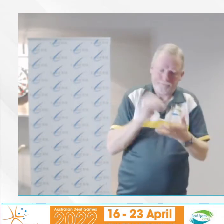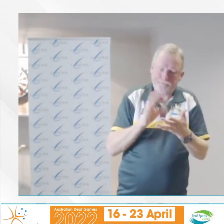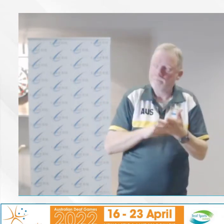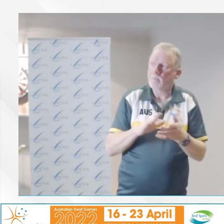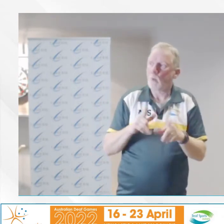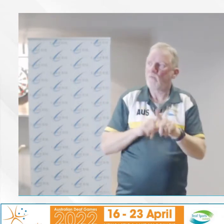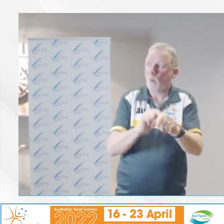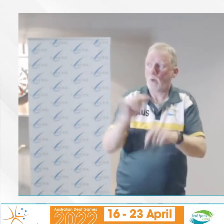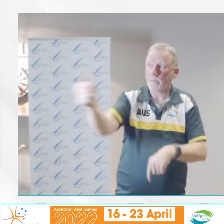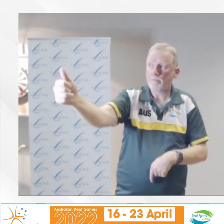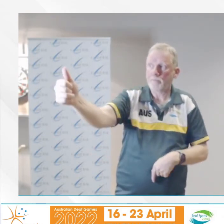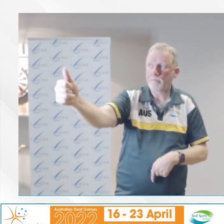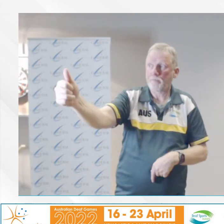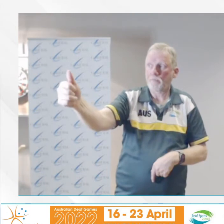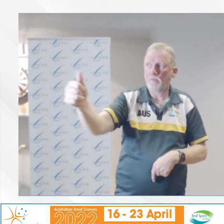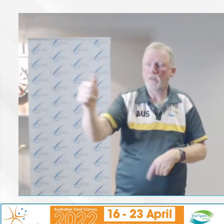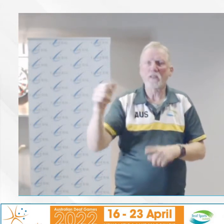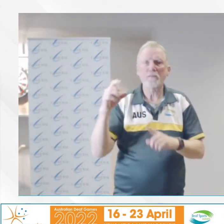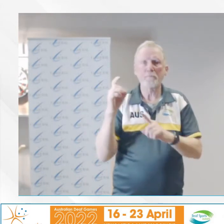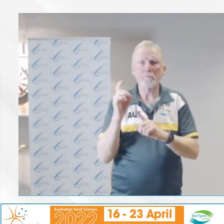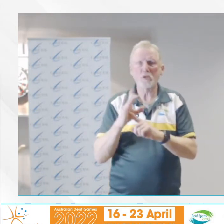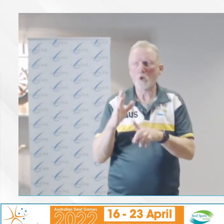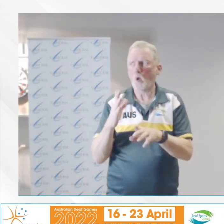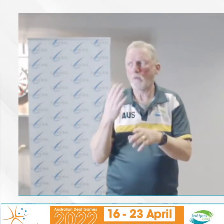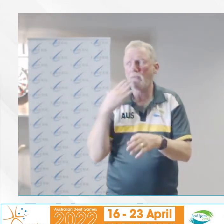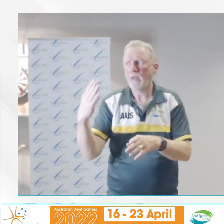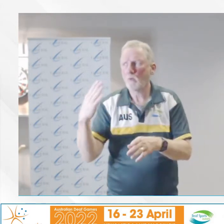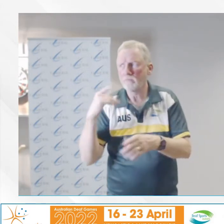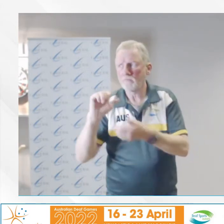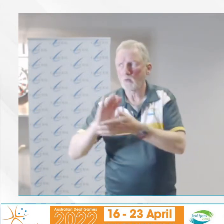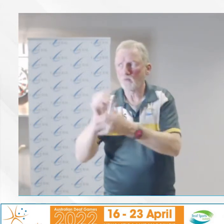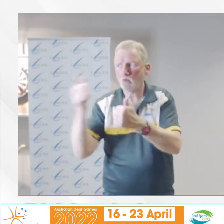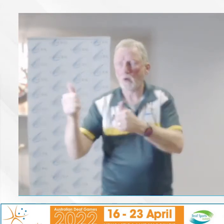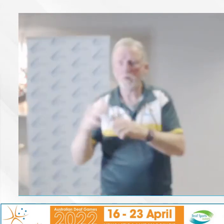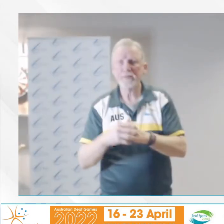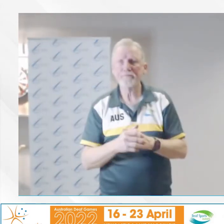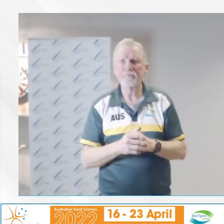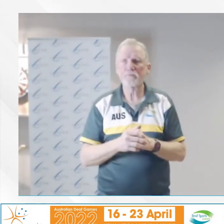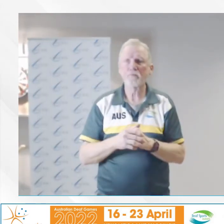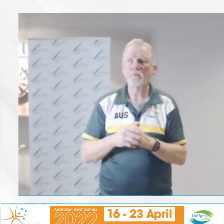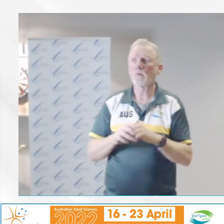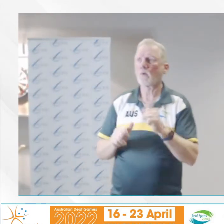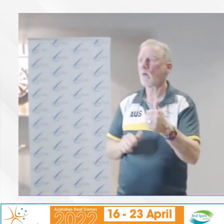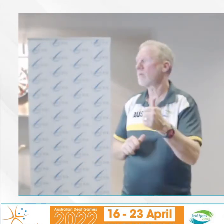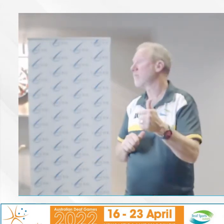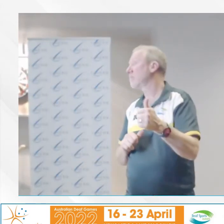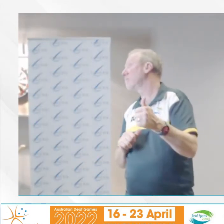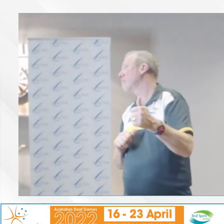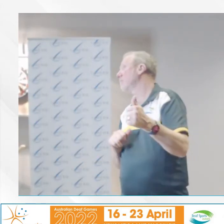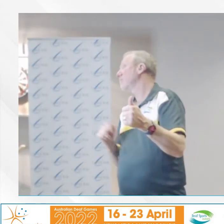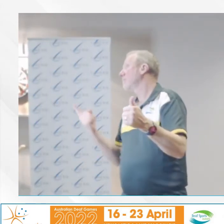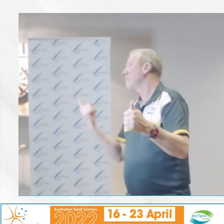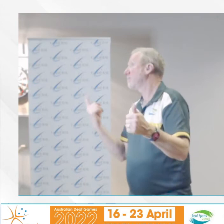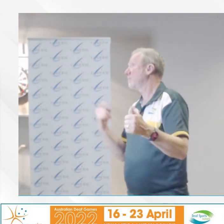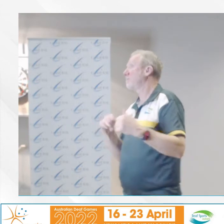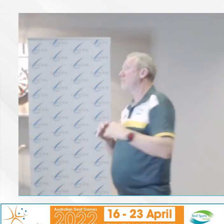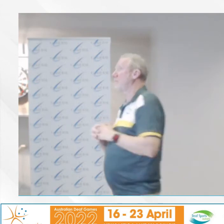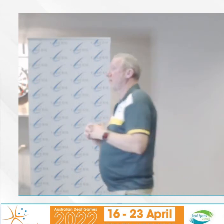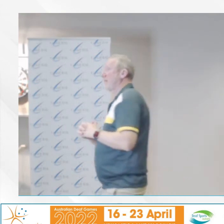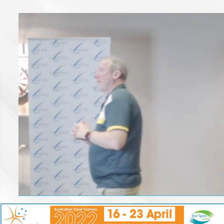organizing committee are here so just meet with one of us and we'll be able to note down your information and stay in touch do you have another question